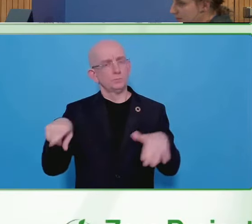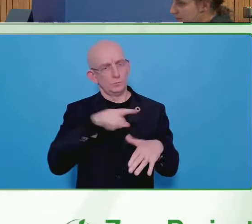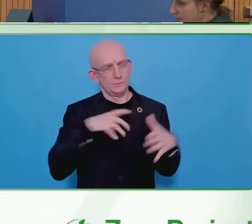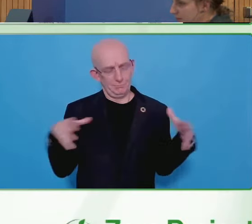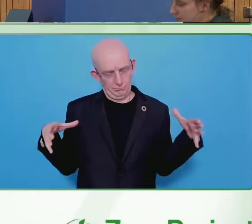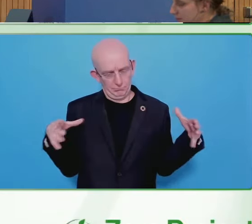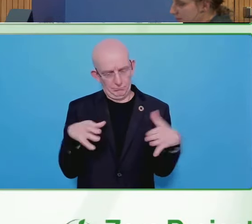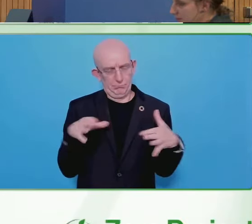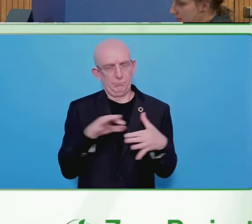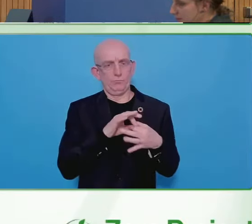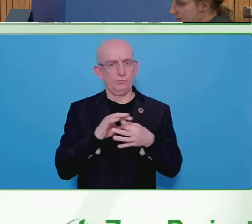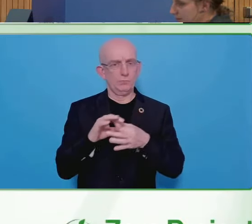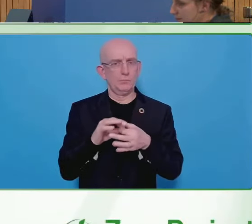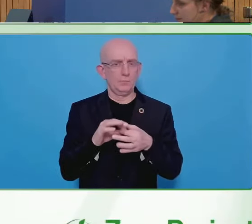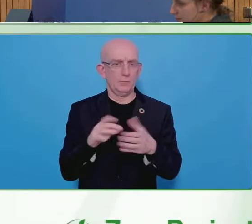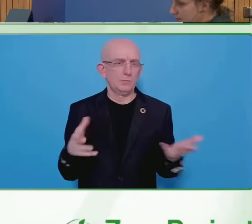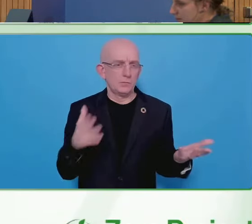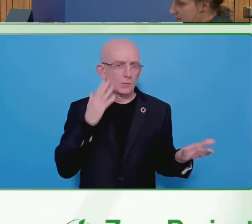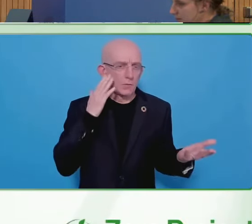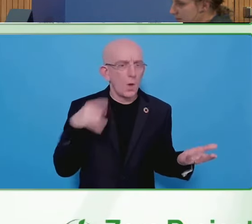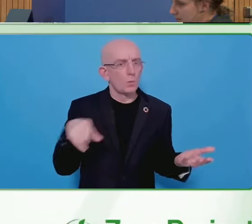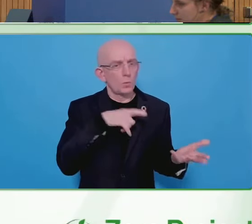disabilities.